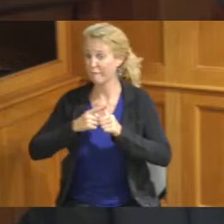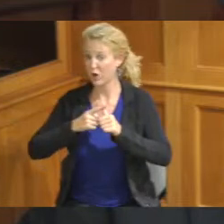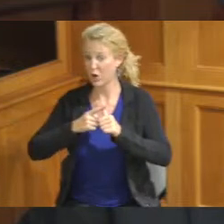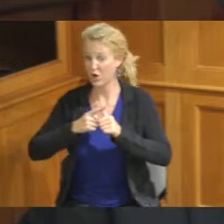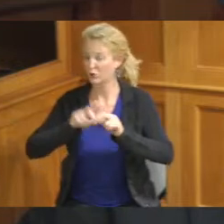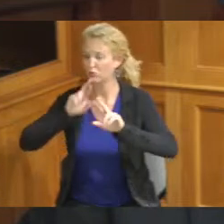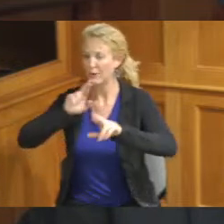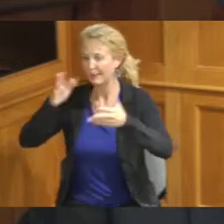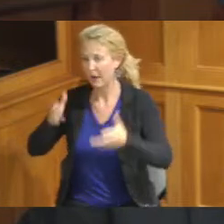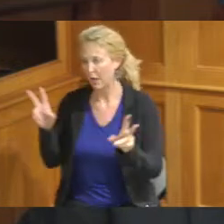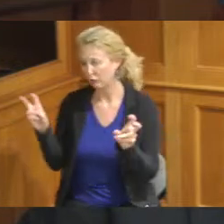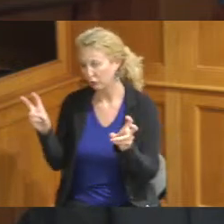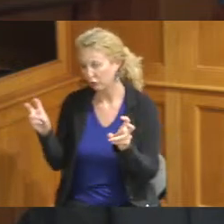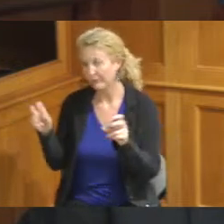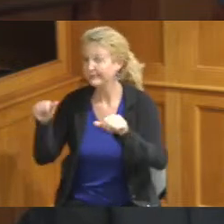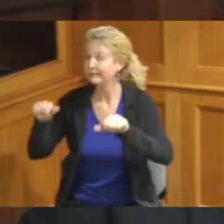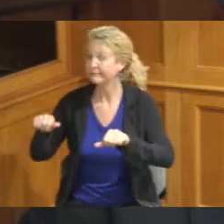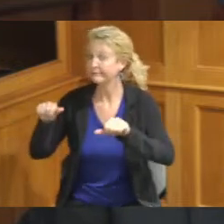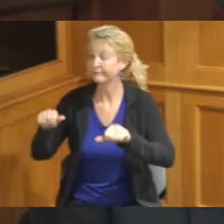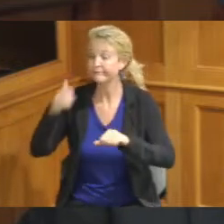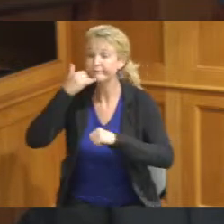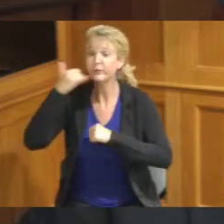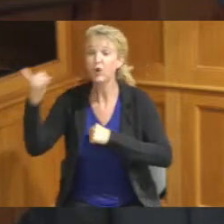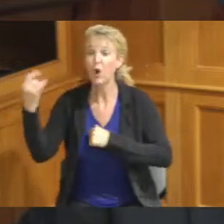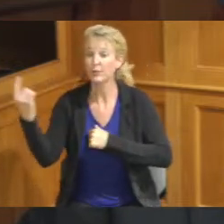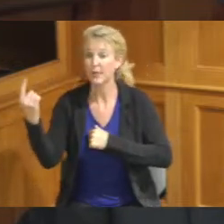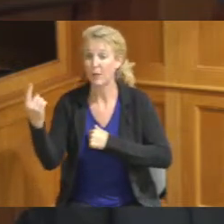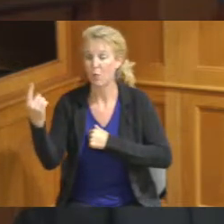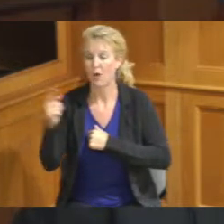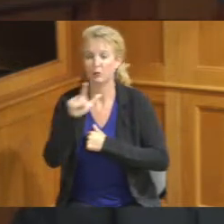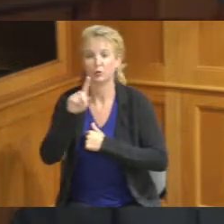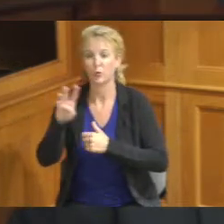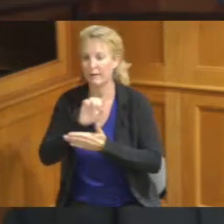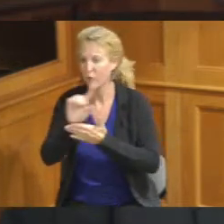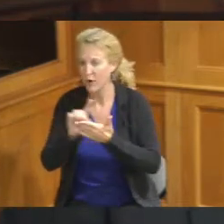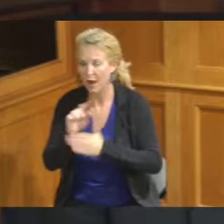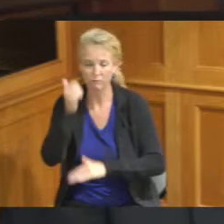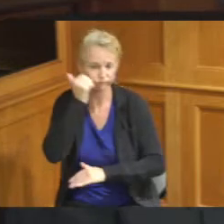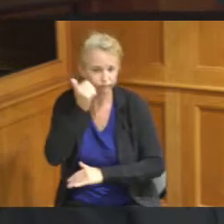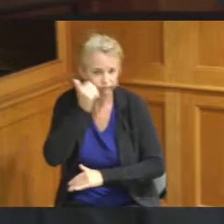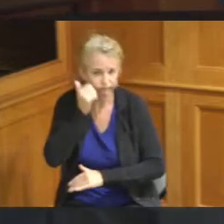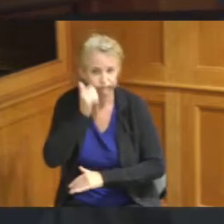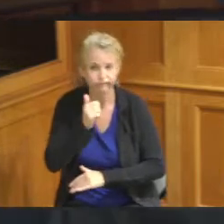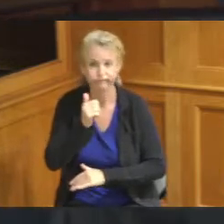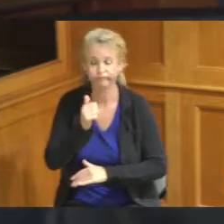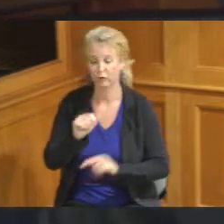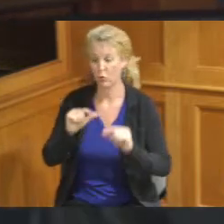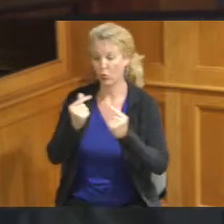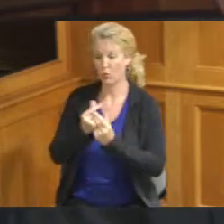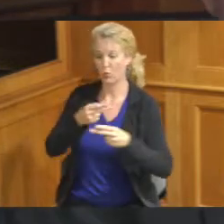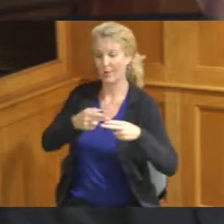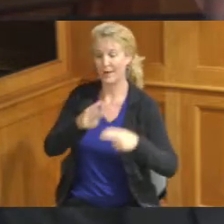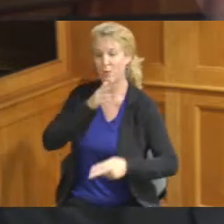has the ability to call someone 24/7 from Women Helping Women to try to get us an advocate out on